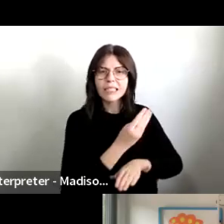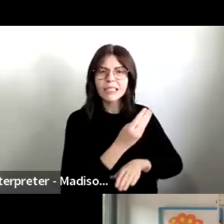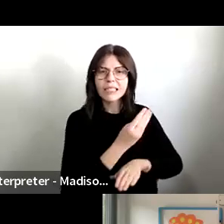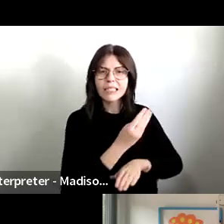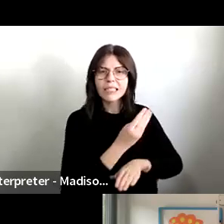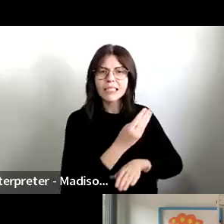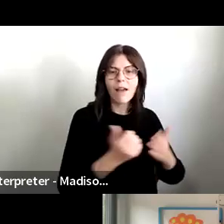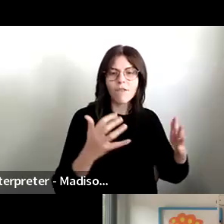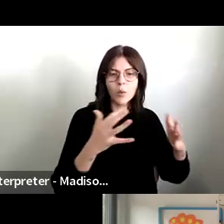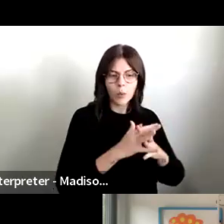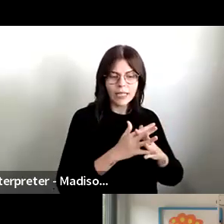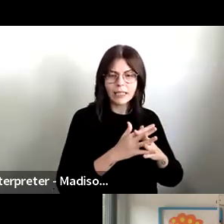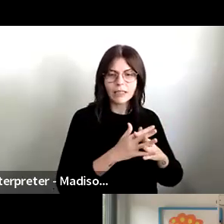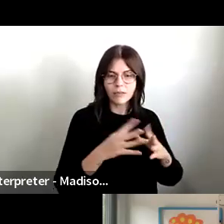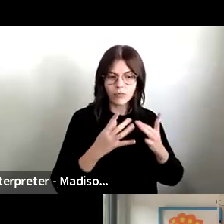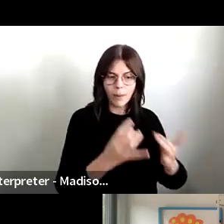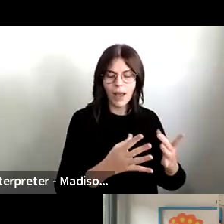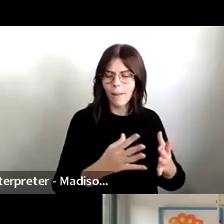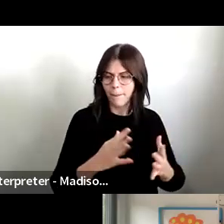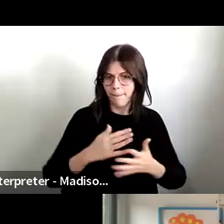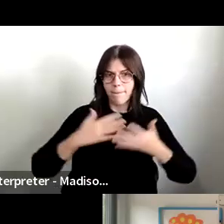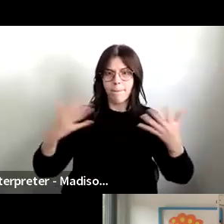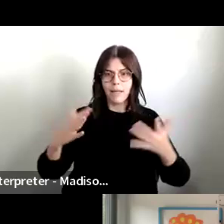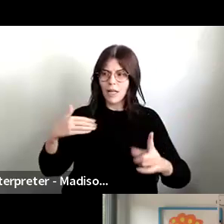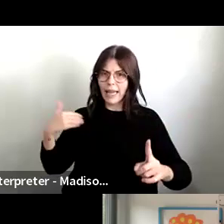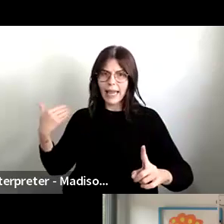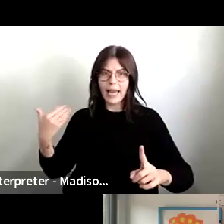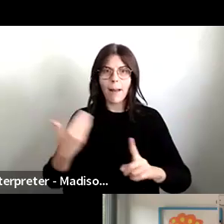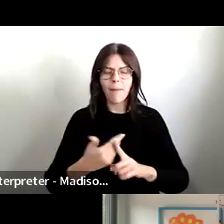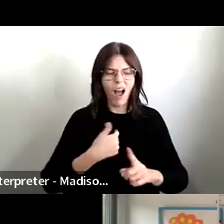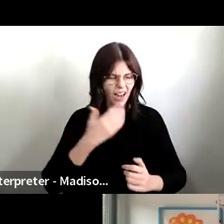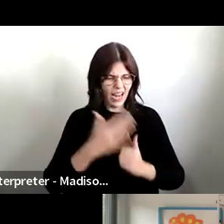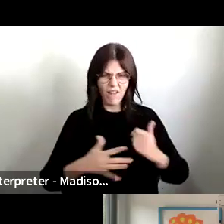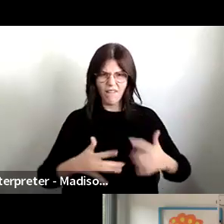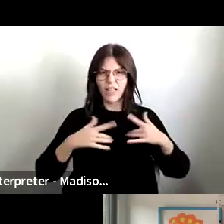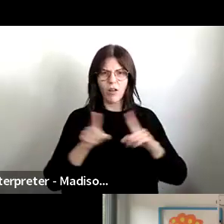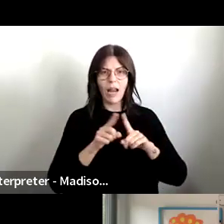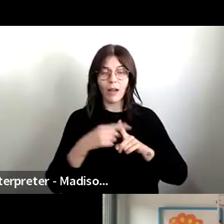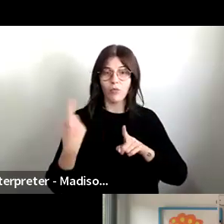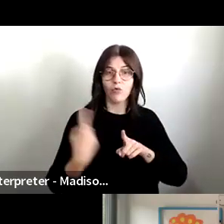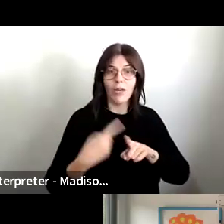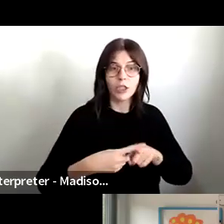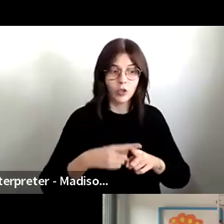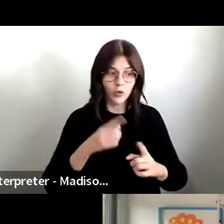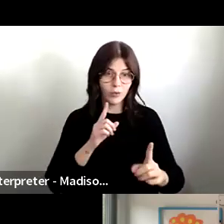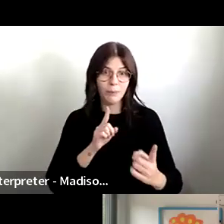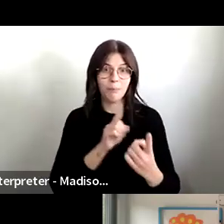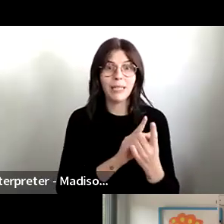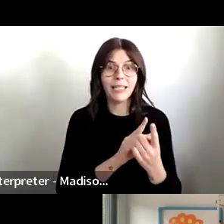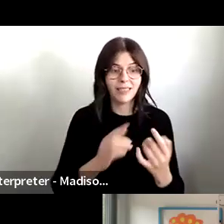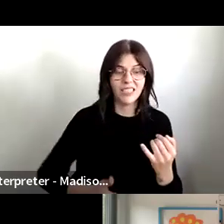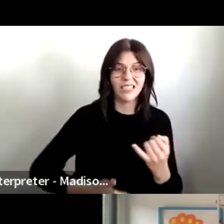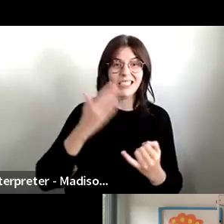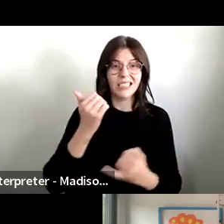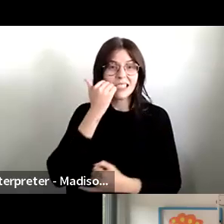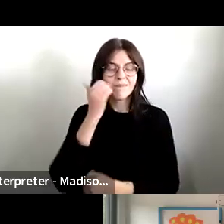a huge lead up too. I never found myself rushing to meet the deadline, unless I was super busy and